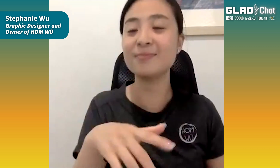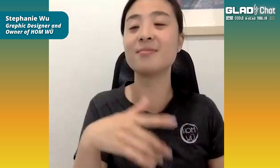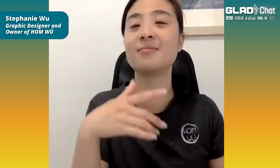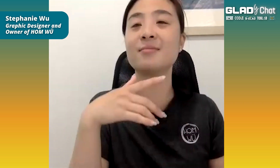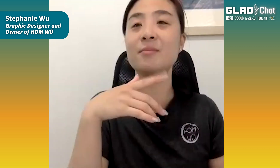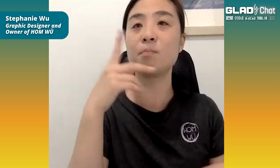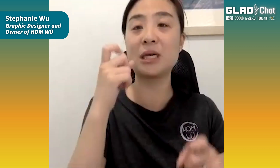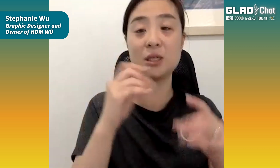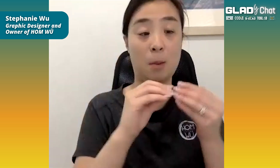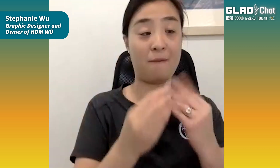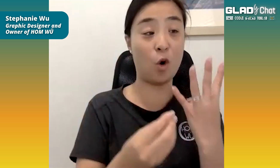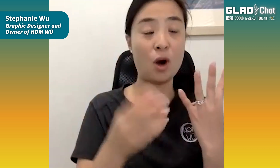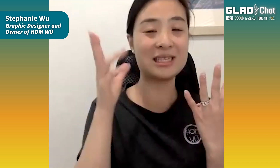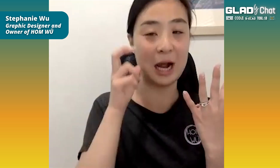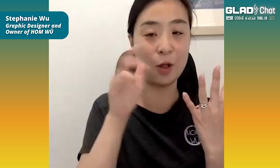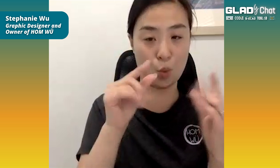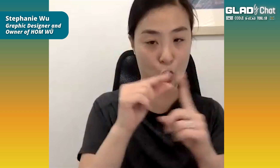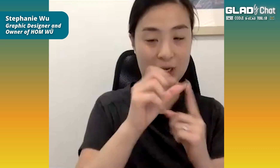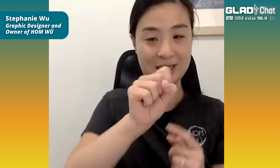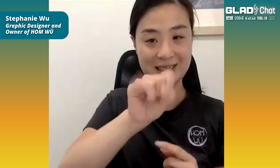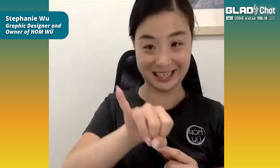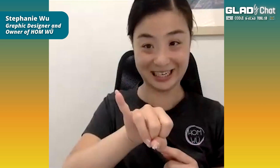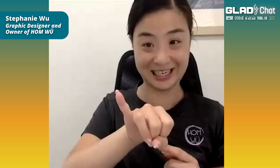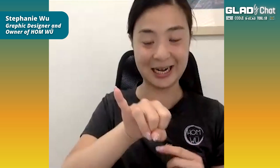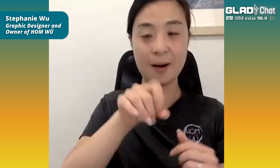the number has the sound “si”